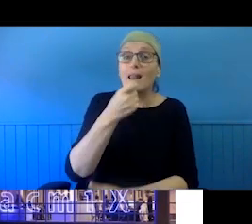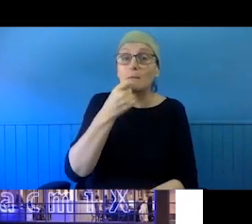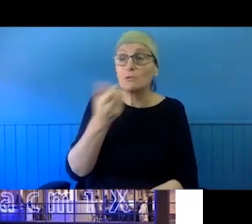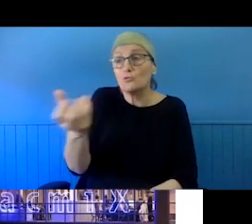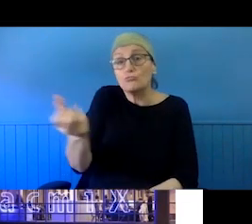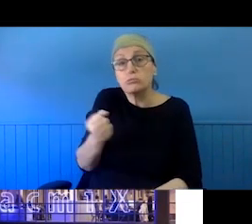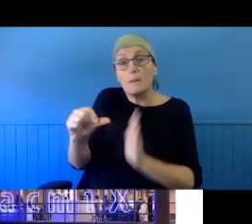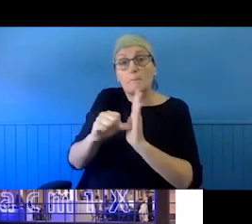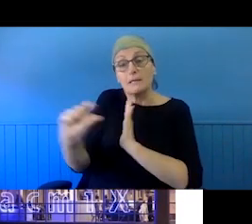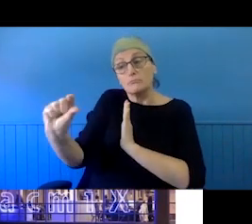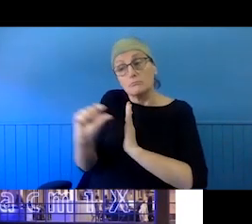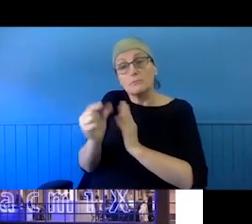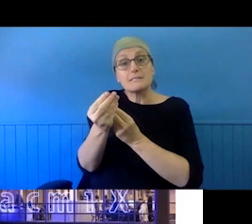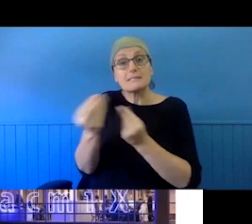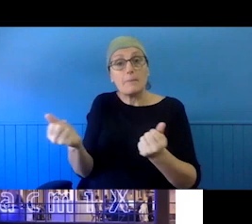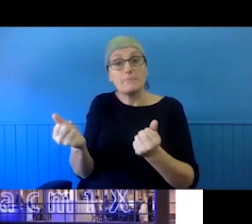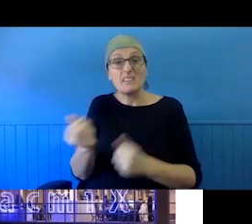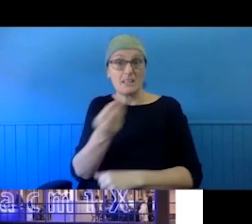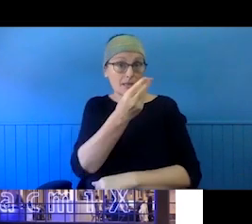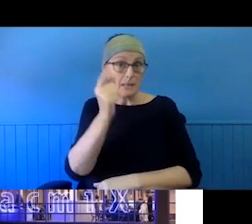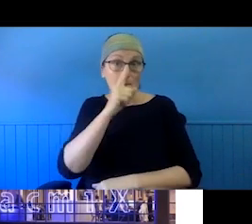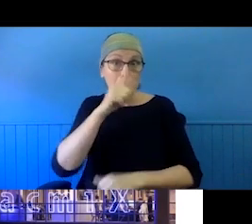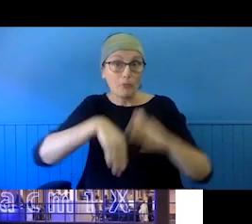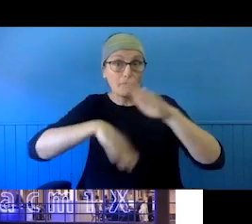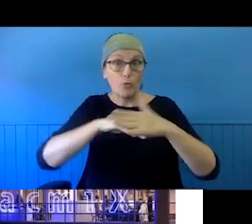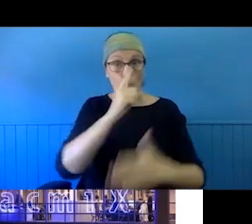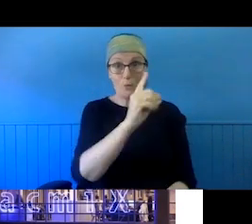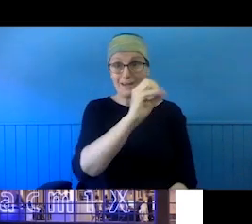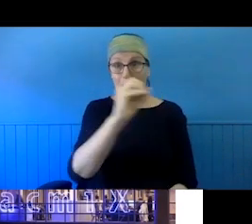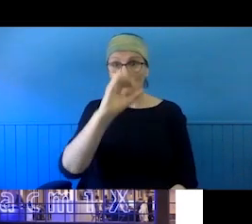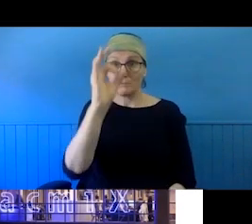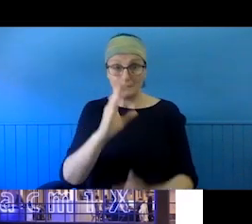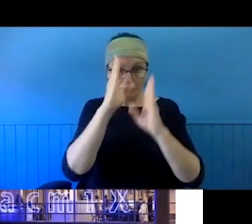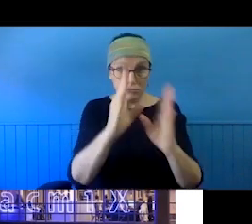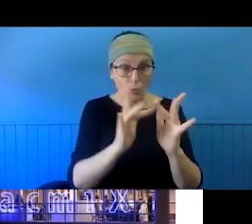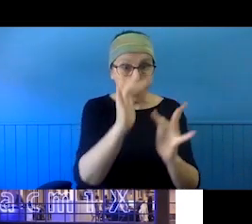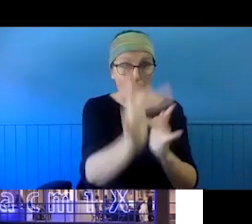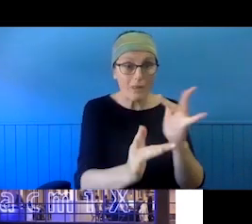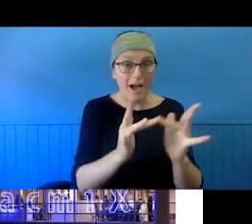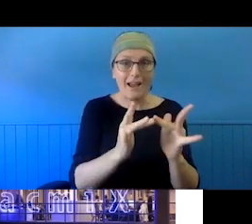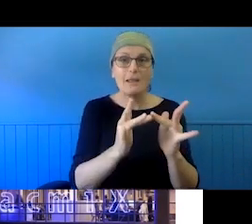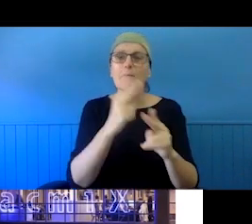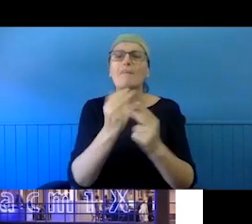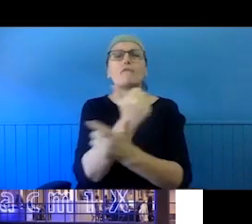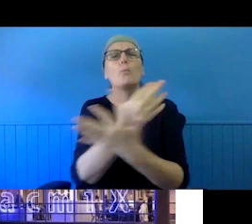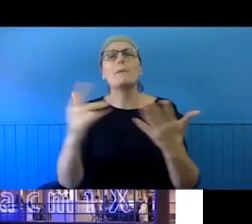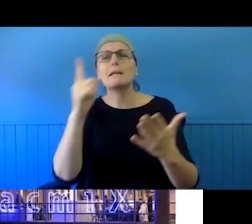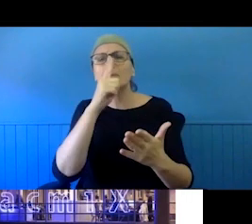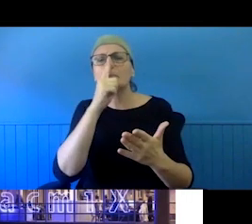of an overall income mix. It's never going to entirely replace things